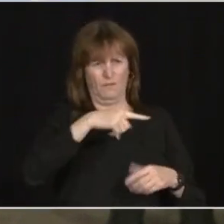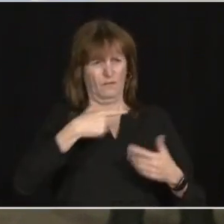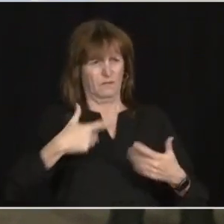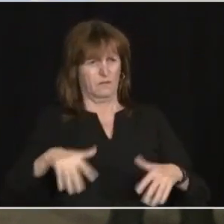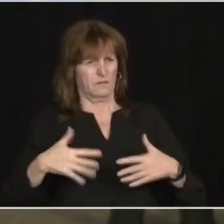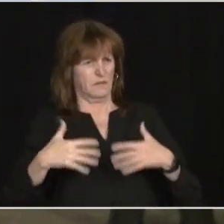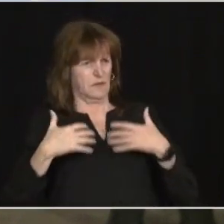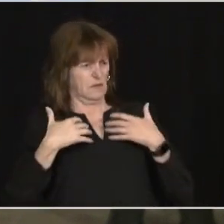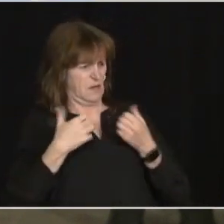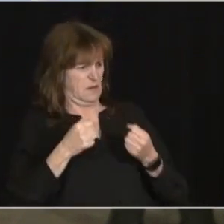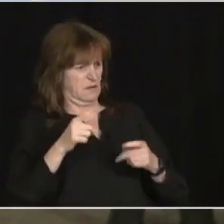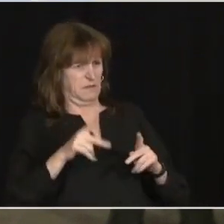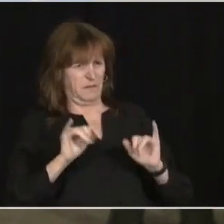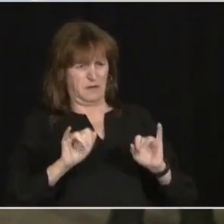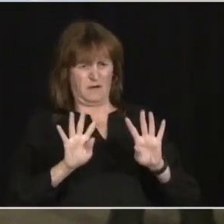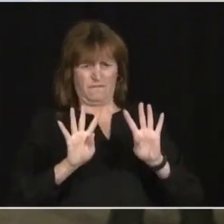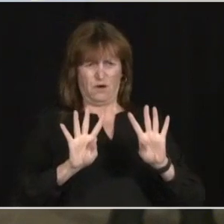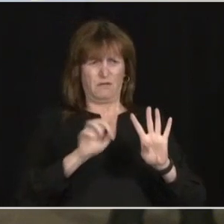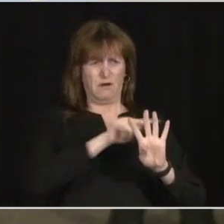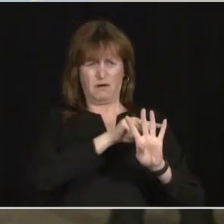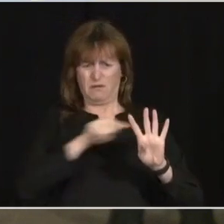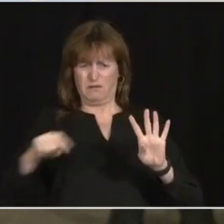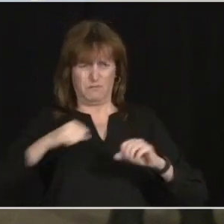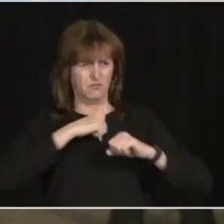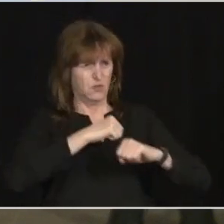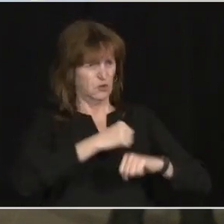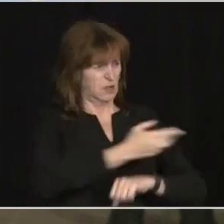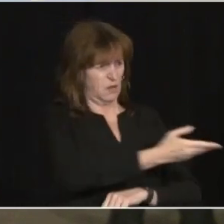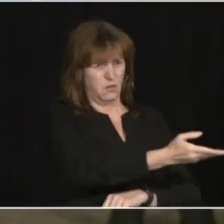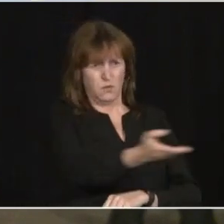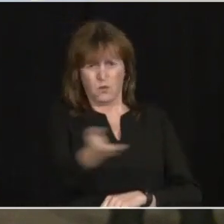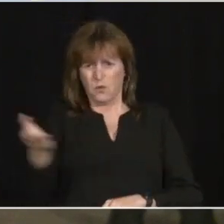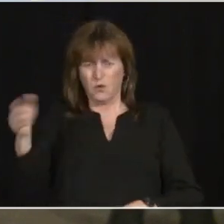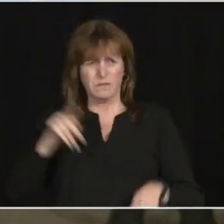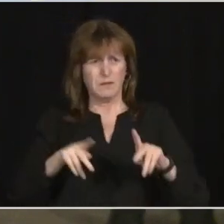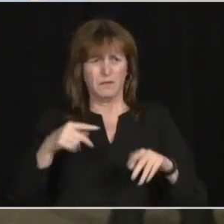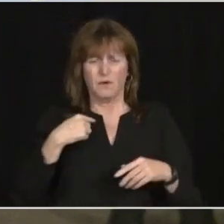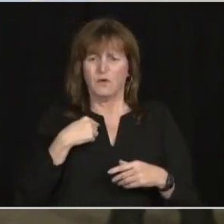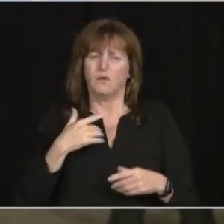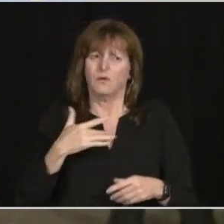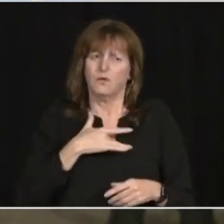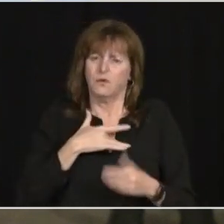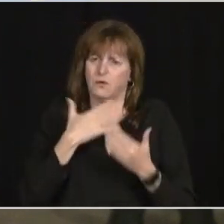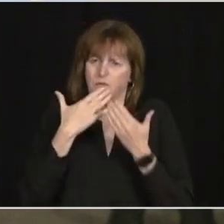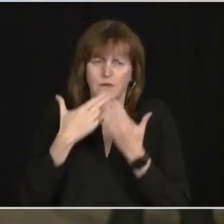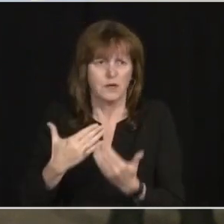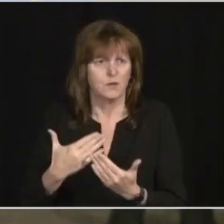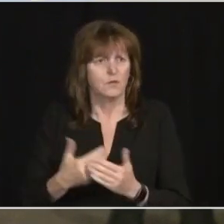Thank you from the bottom of my heart. These workers have our back